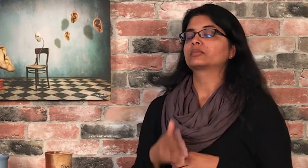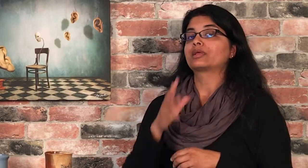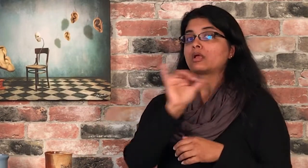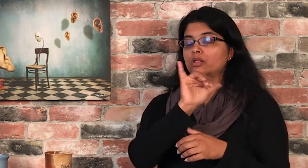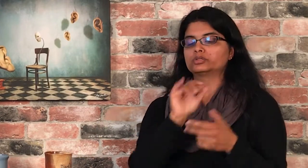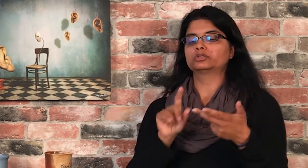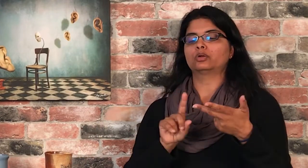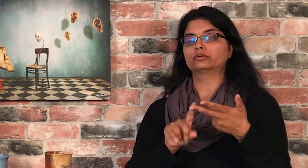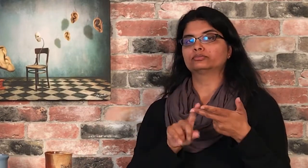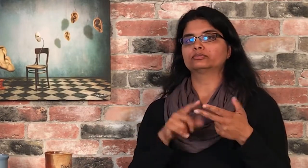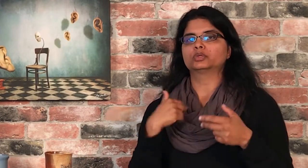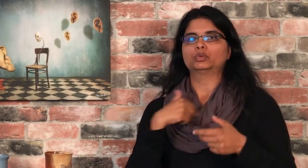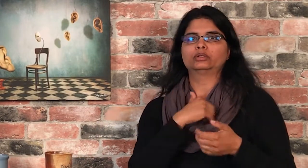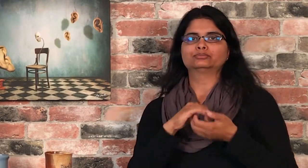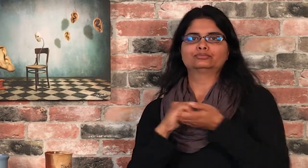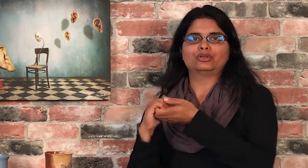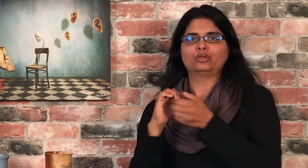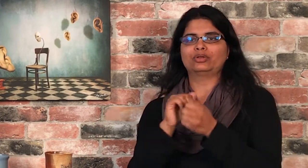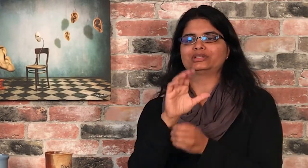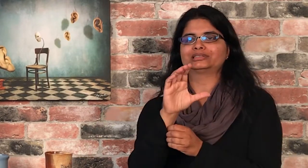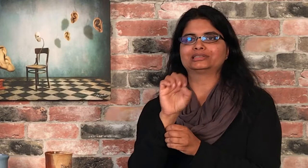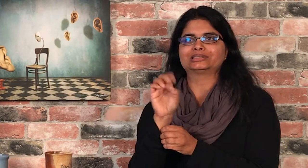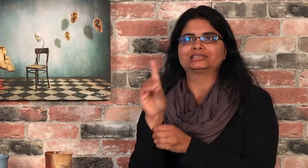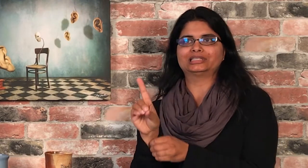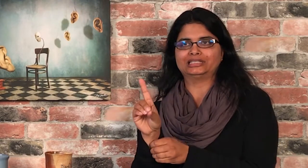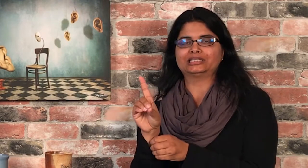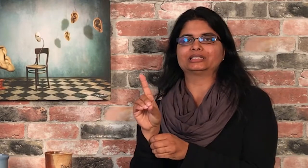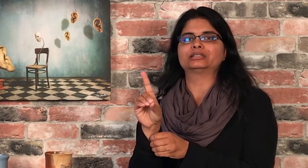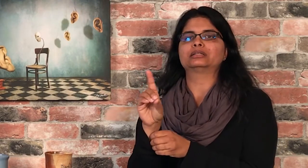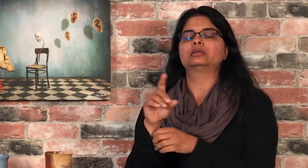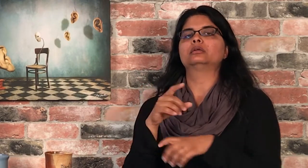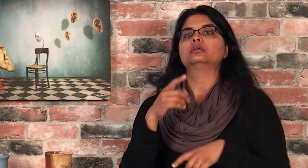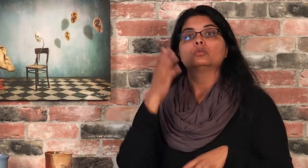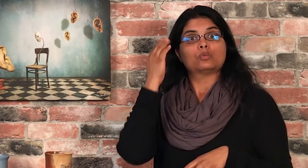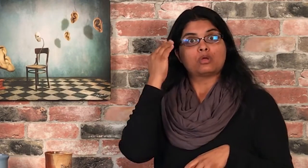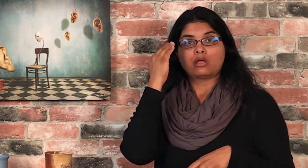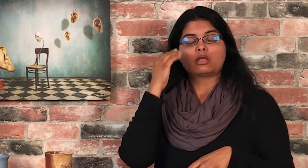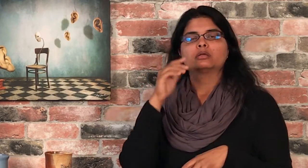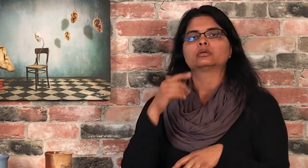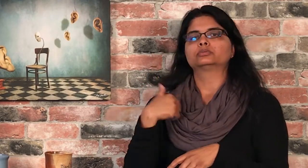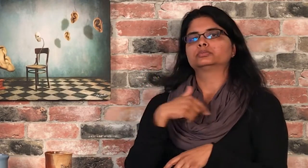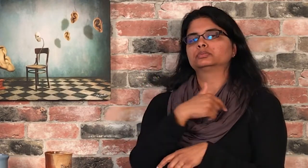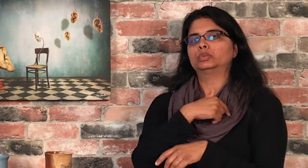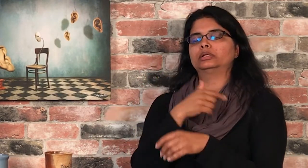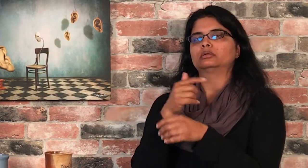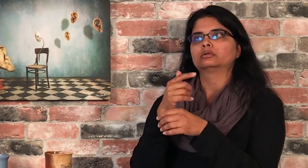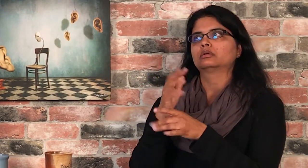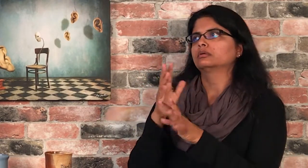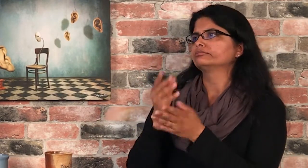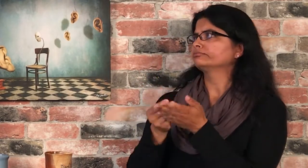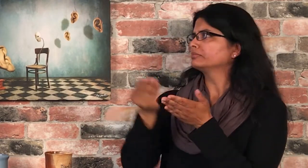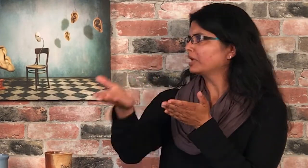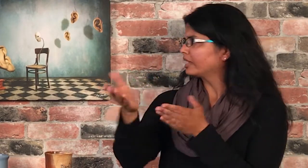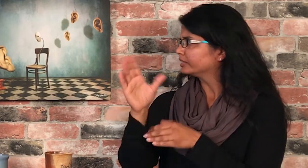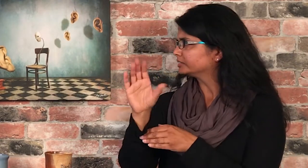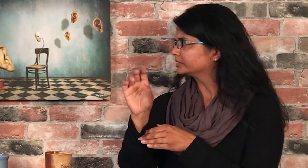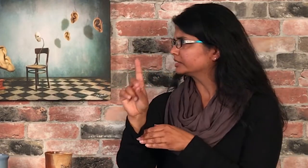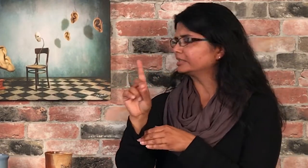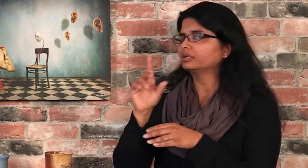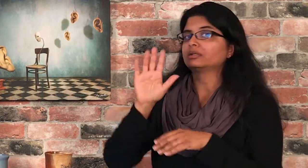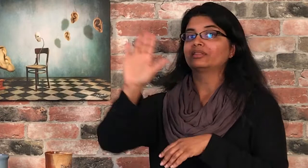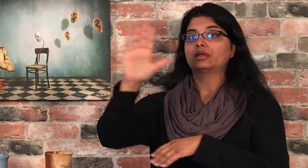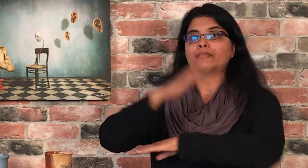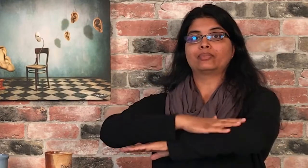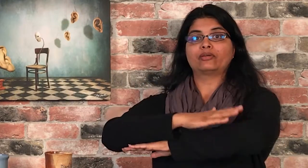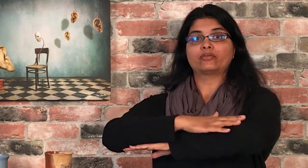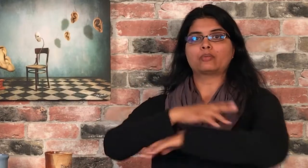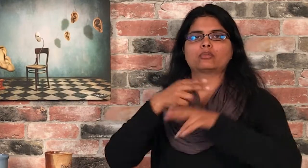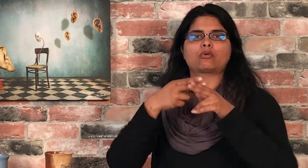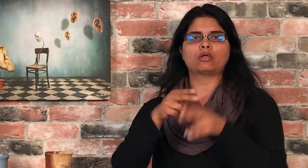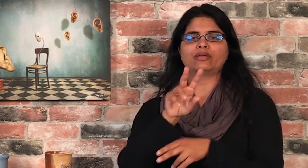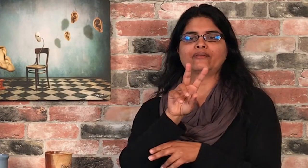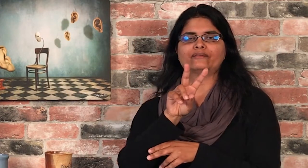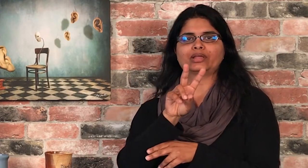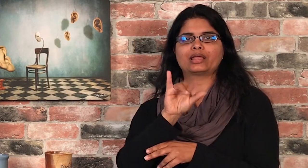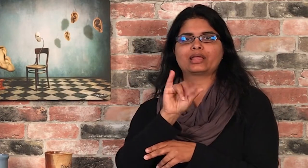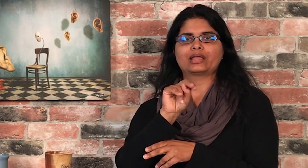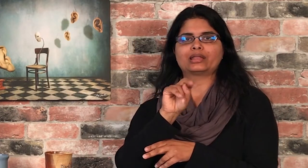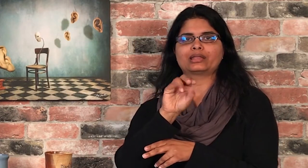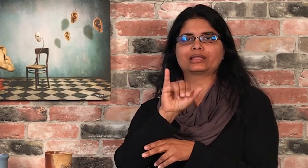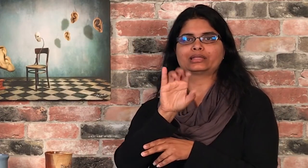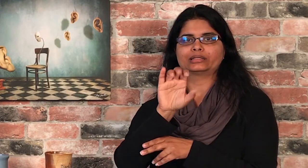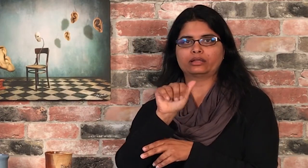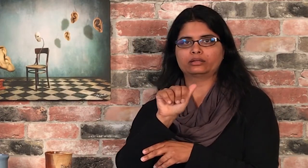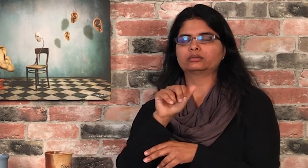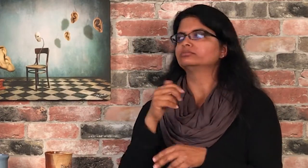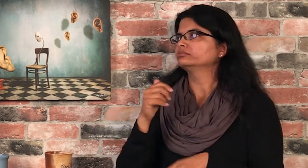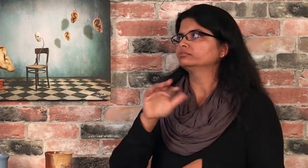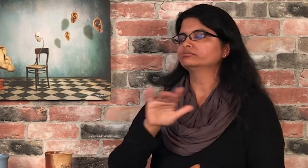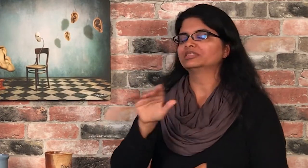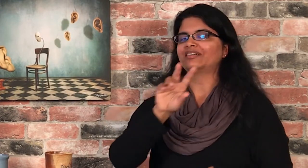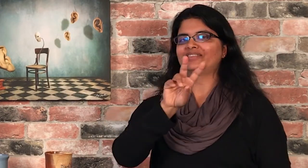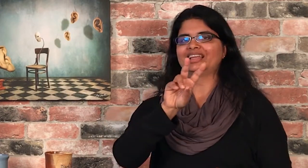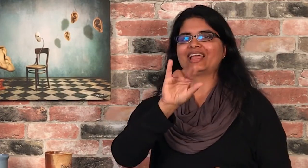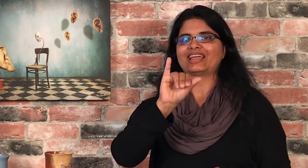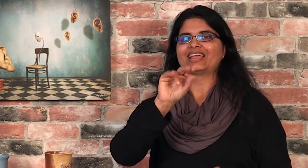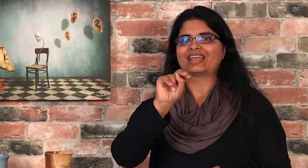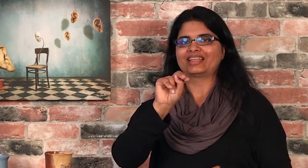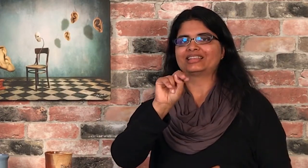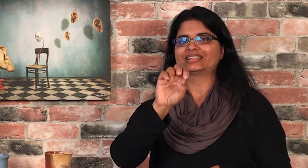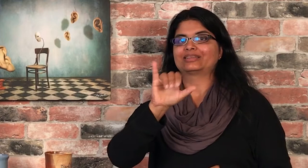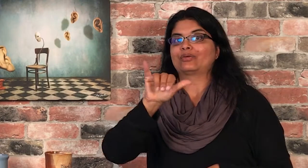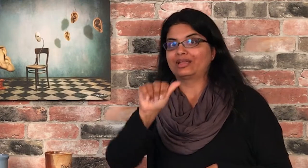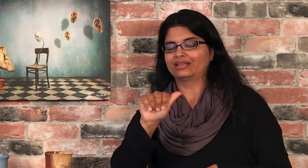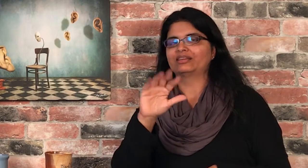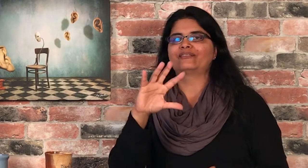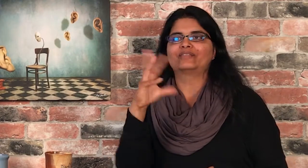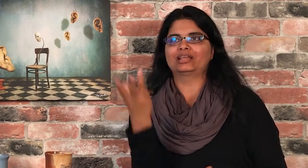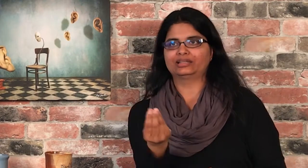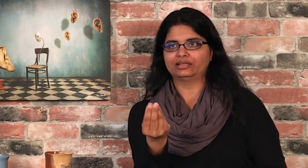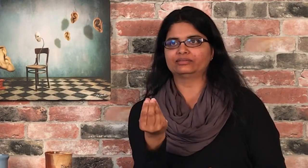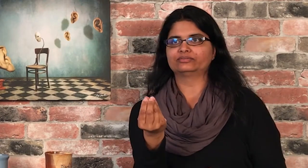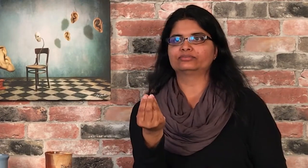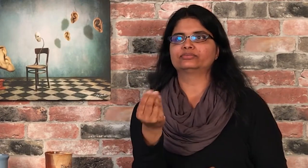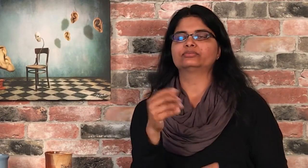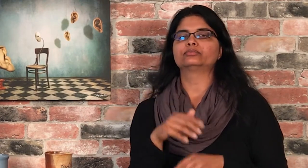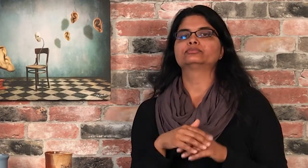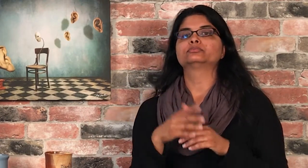Also, we have partnered with Communication Service for the Deaf (CSD). We are using their platform called "Vineya."